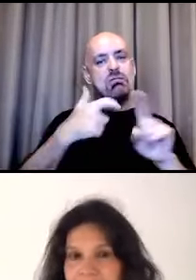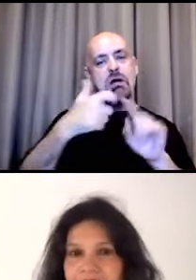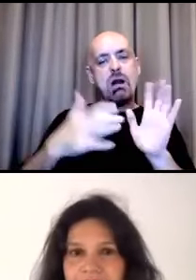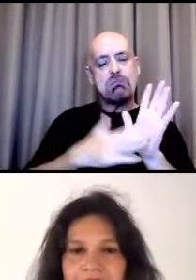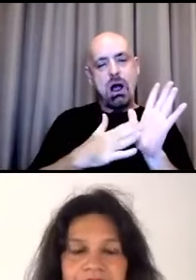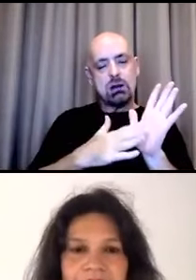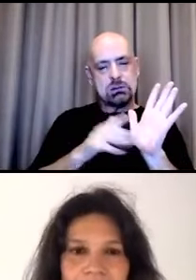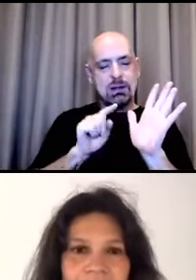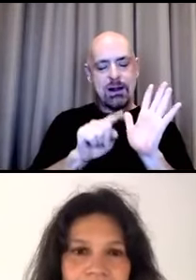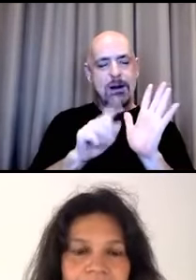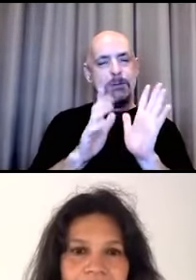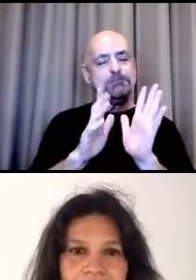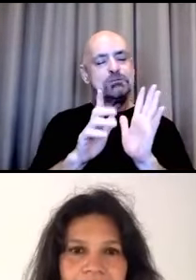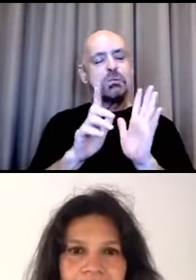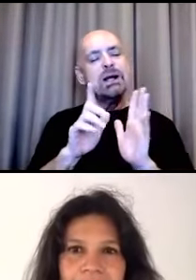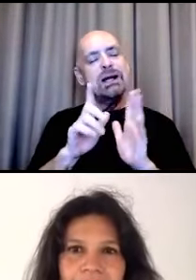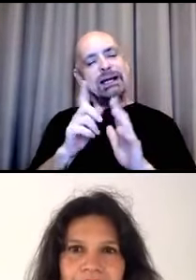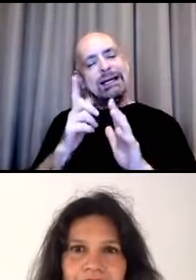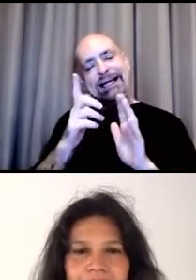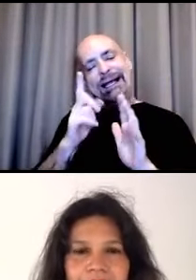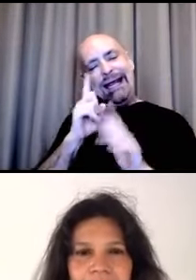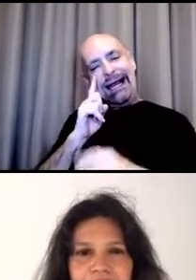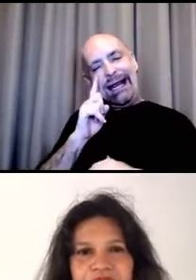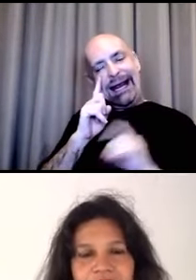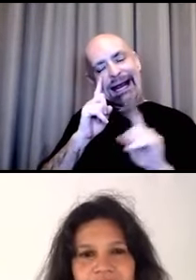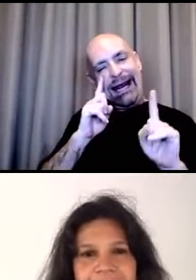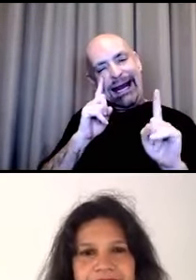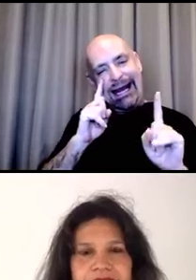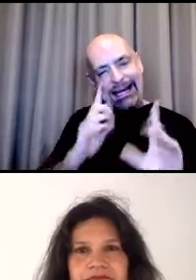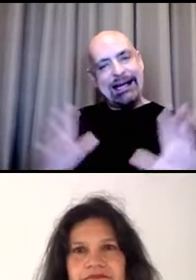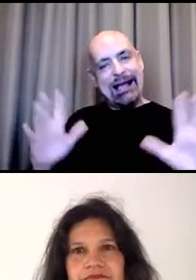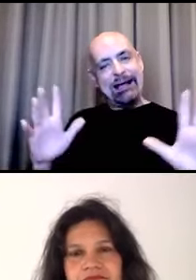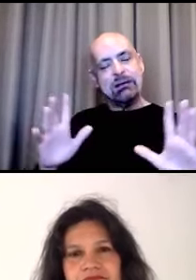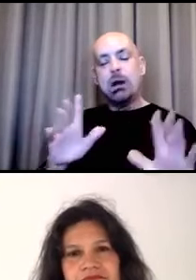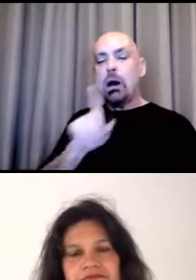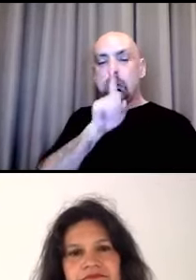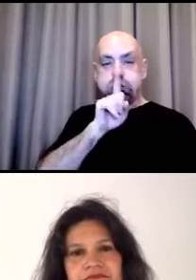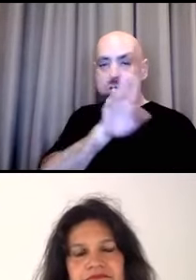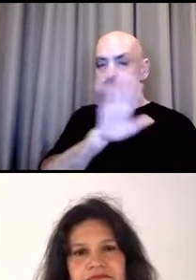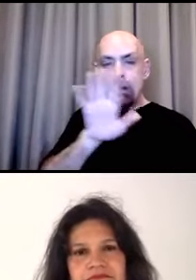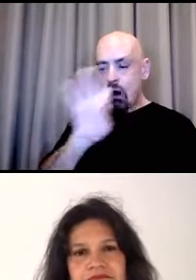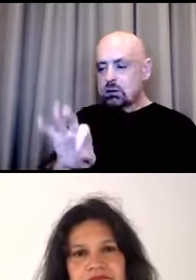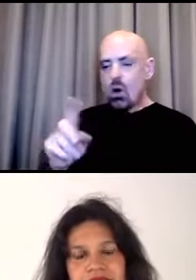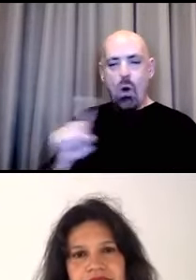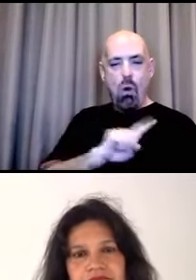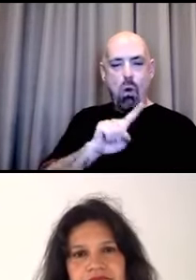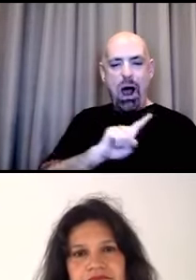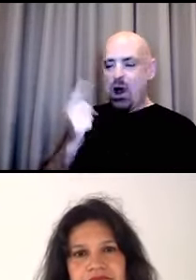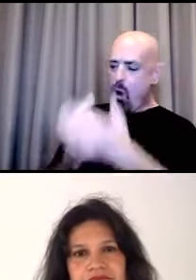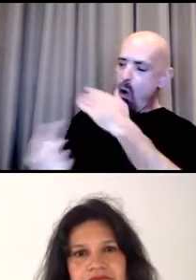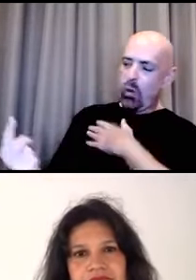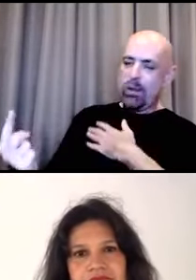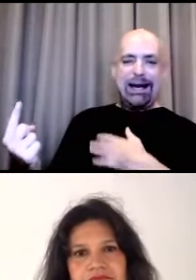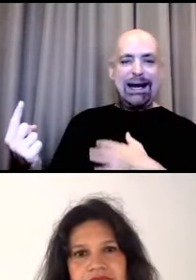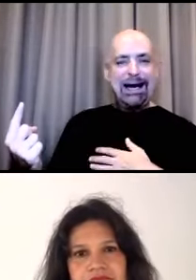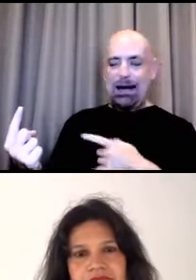So I have to imagine what she's saying but it's about the tension that exists between a